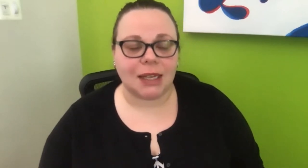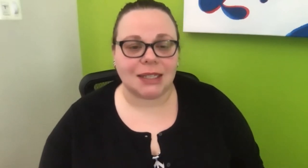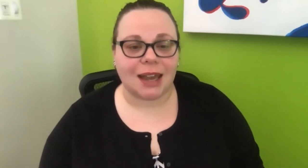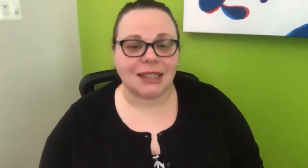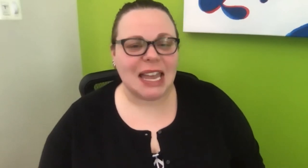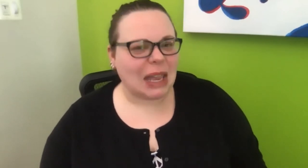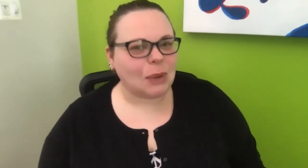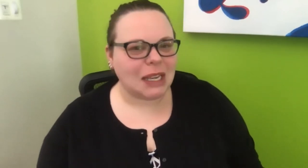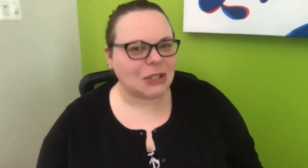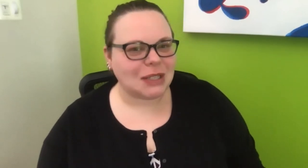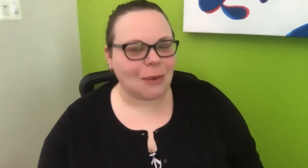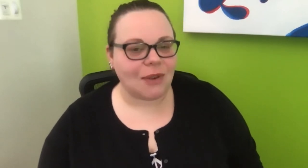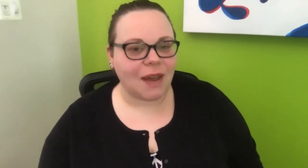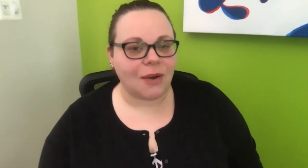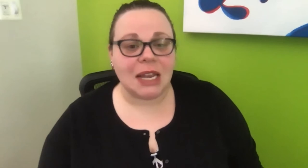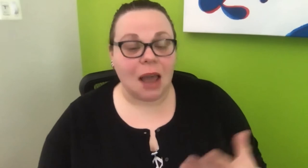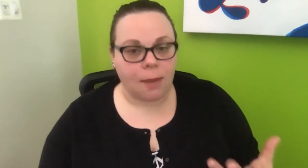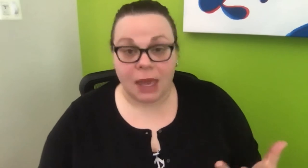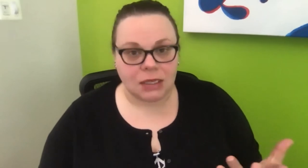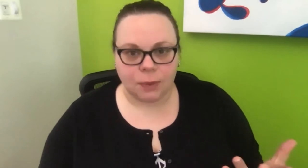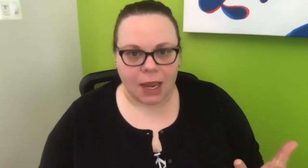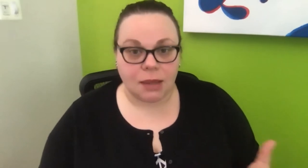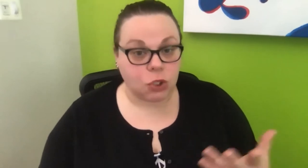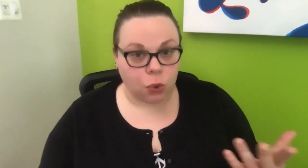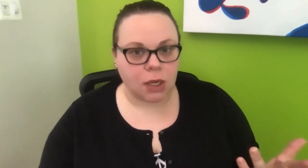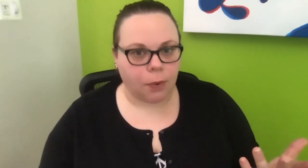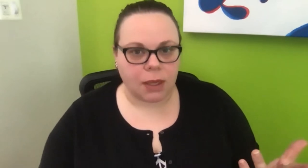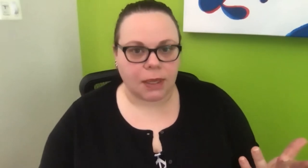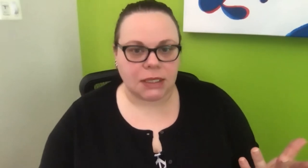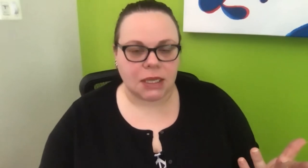And, really interesting, what we found—Imani’s right; the majority of polling places in the US aren’t accessible—